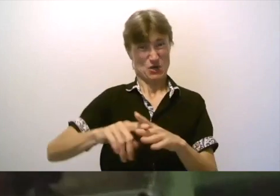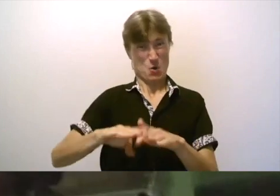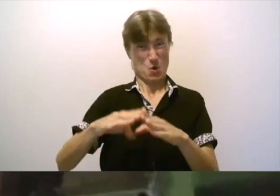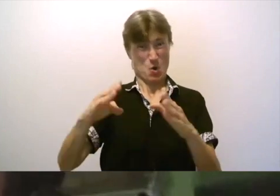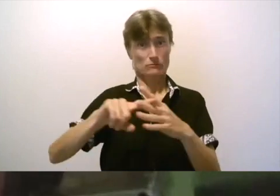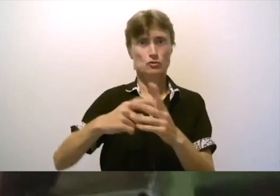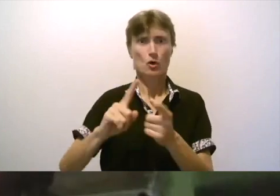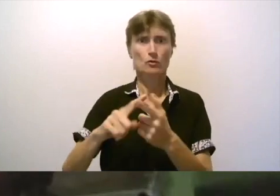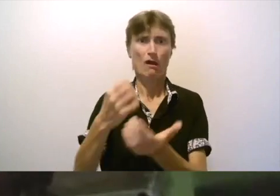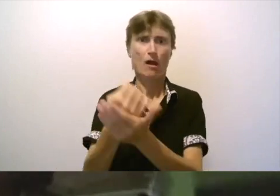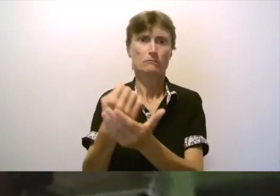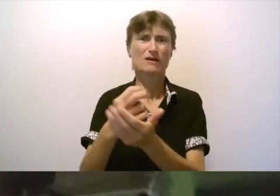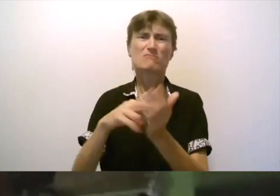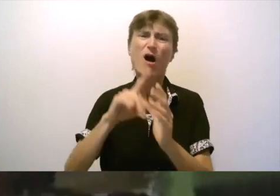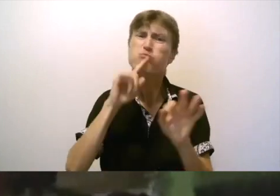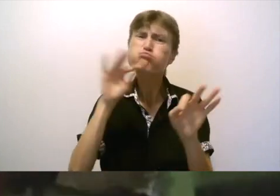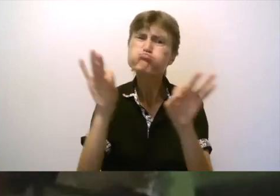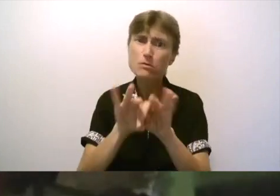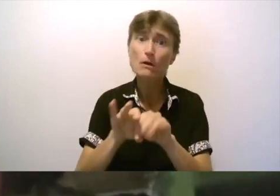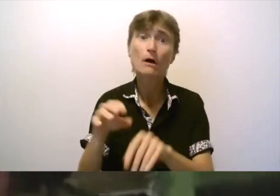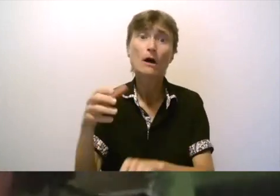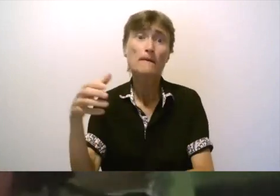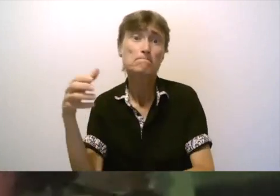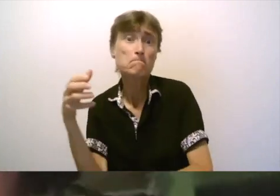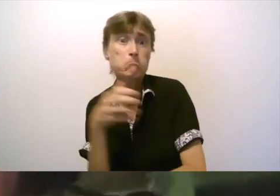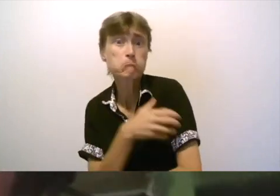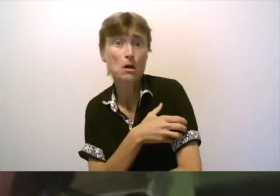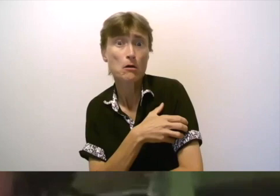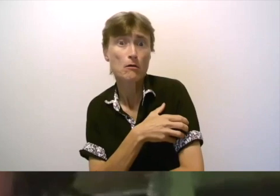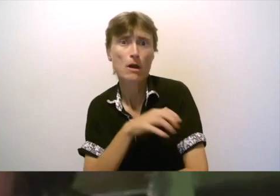power into people's hands and then watch that return back into